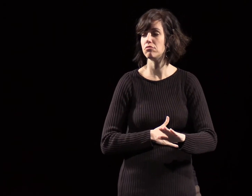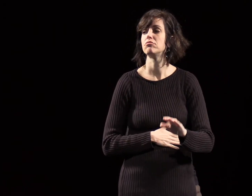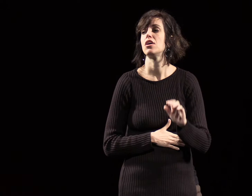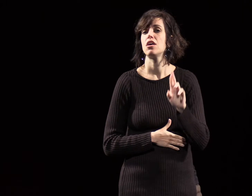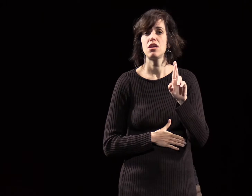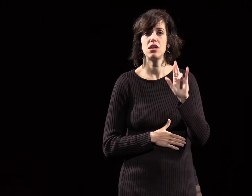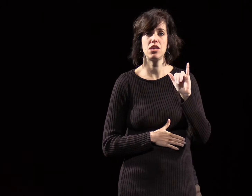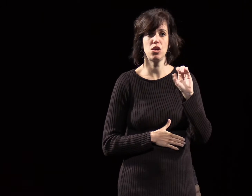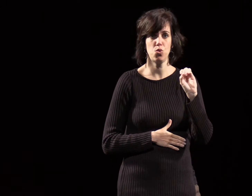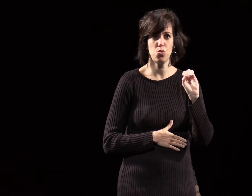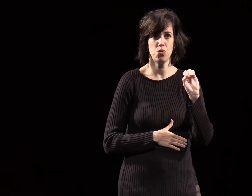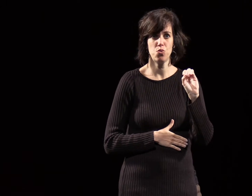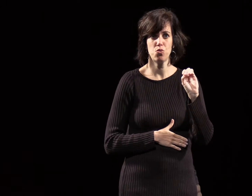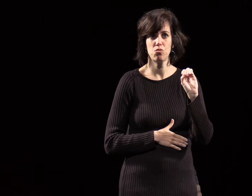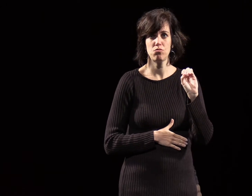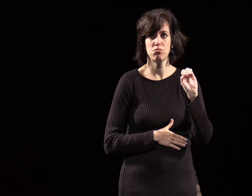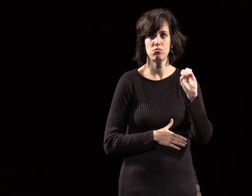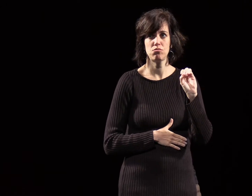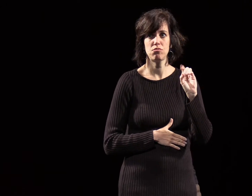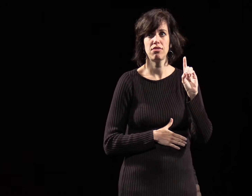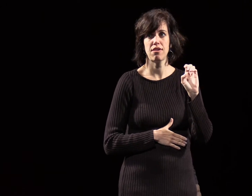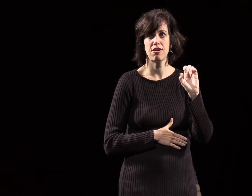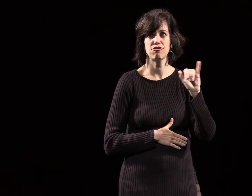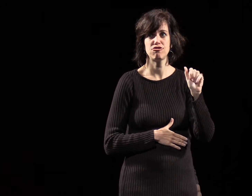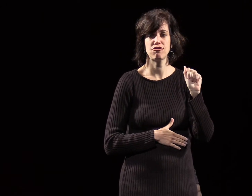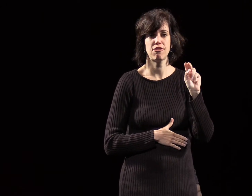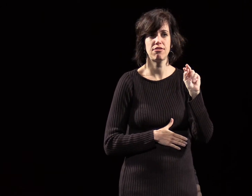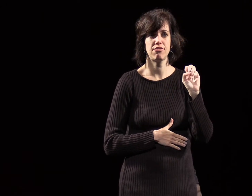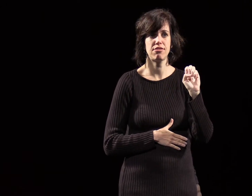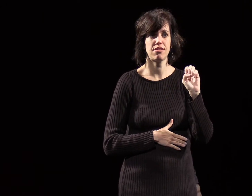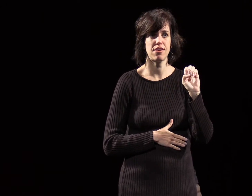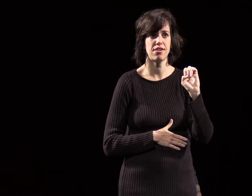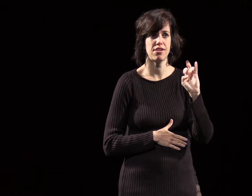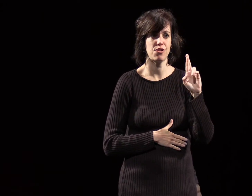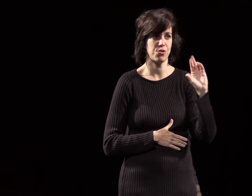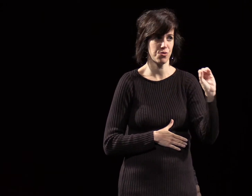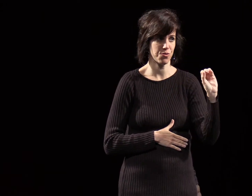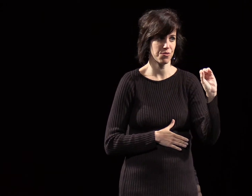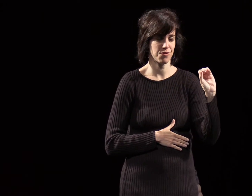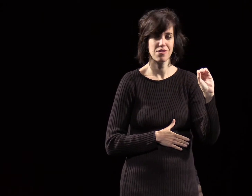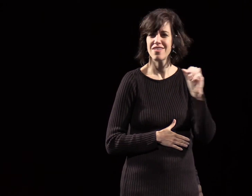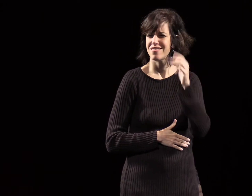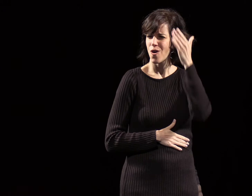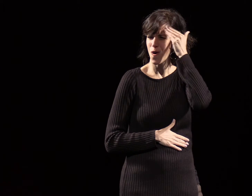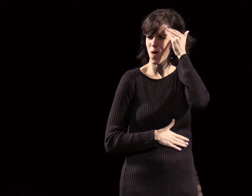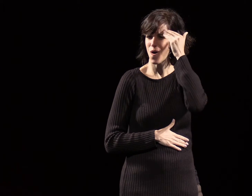I was born and raised in Rio. Rio de Janeiro.